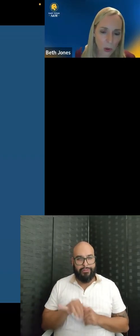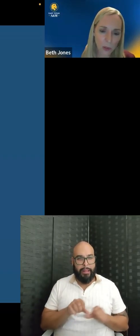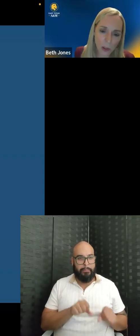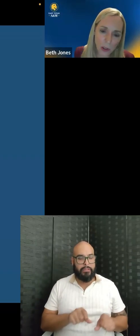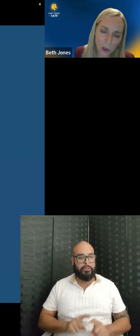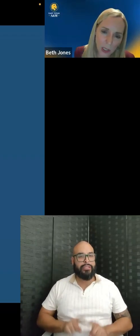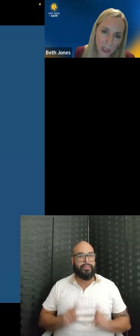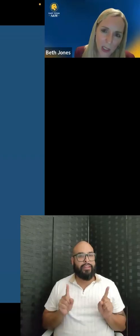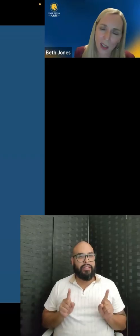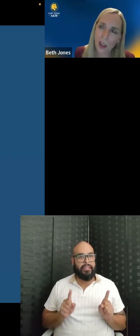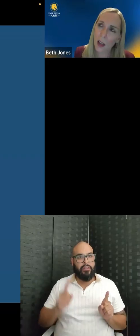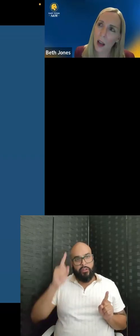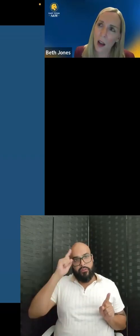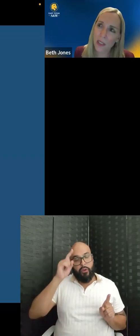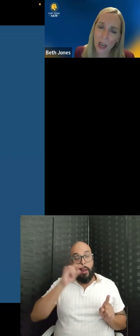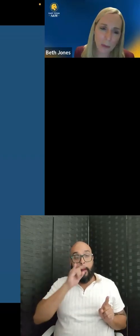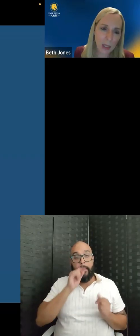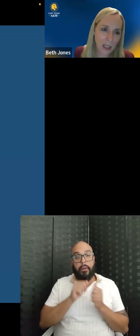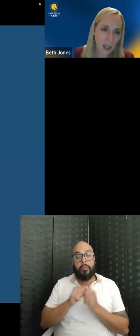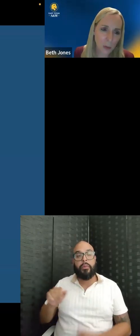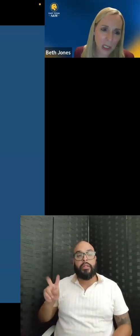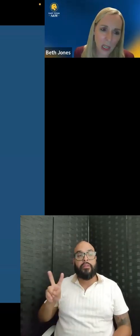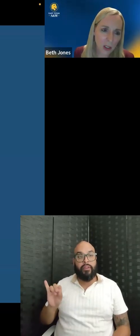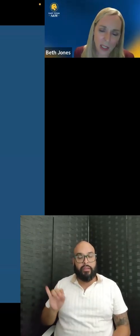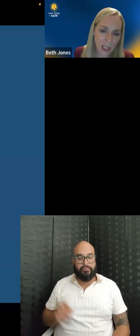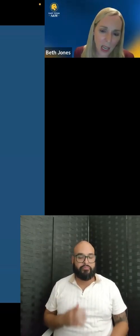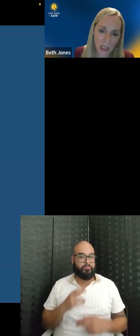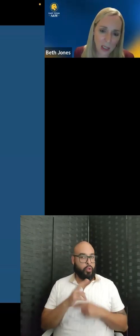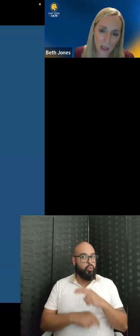So universal screening, Oftentimes that's done with standardized tests.